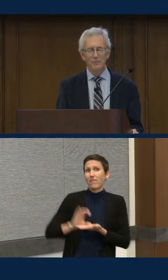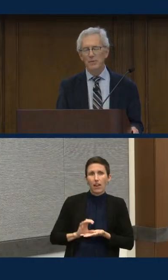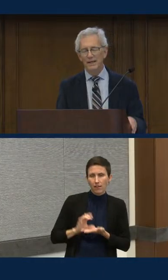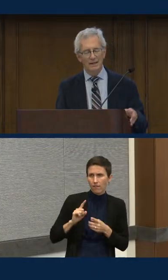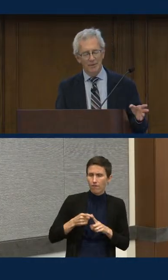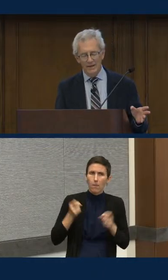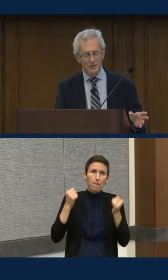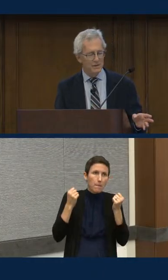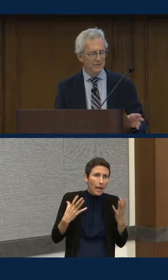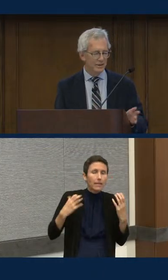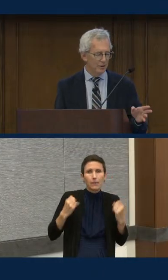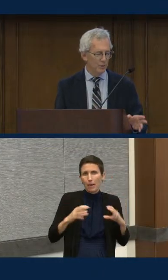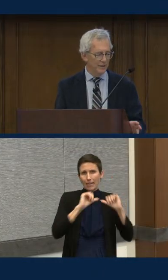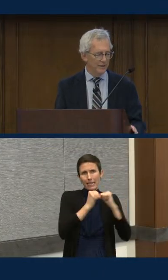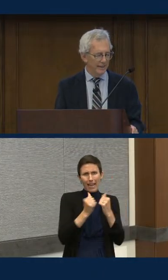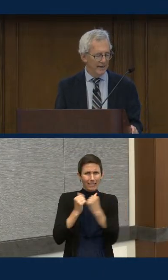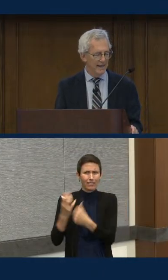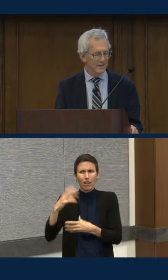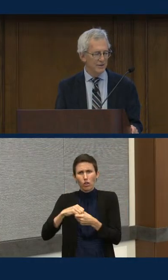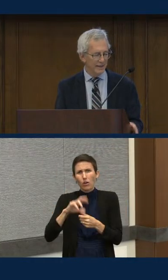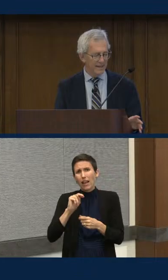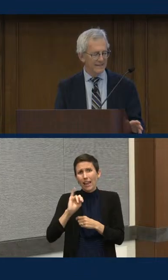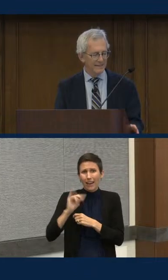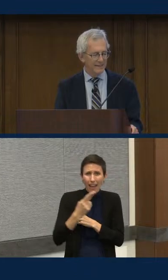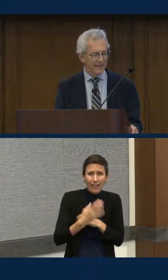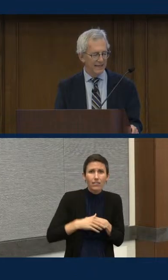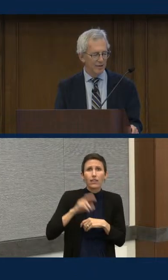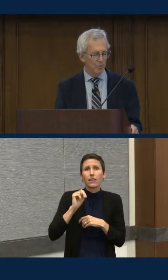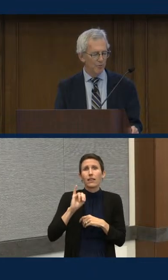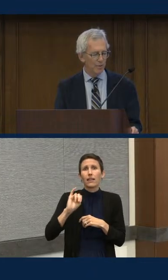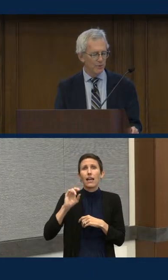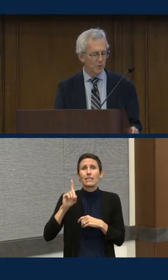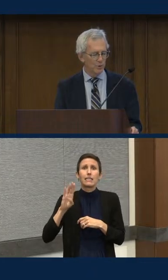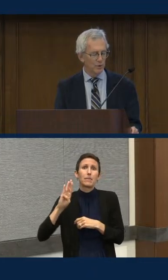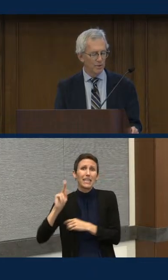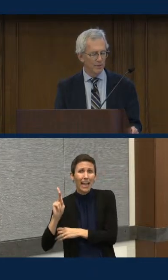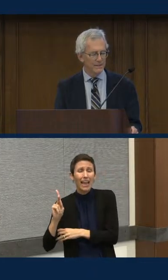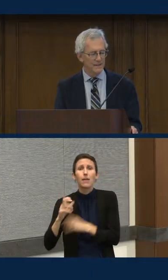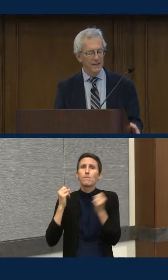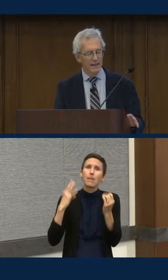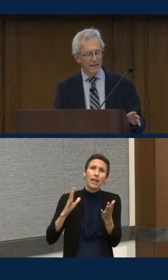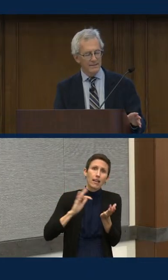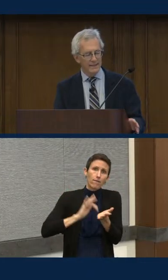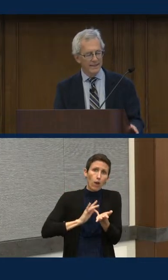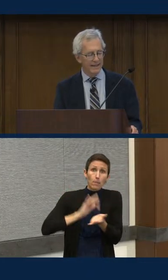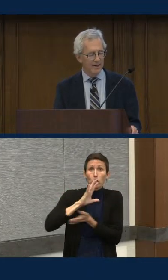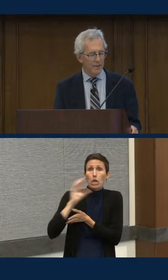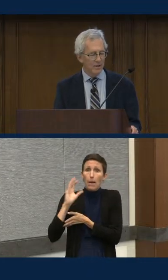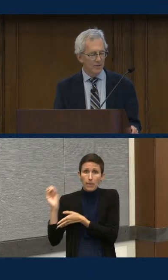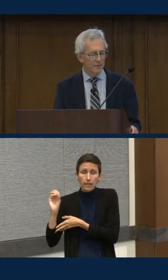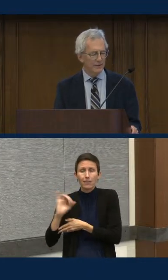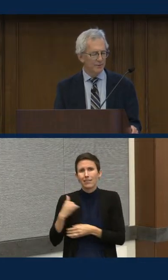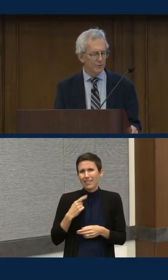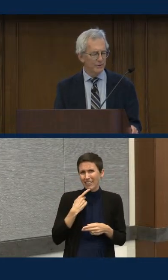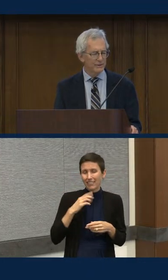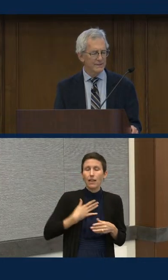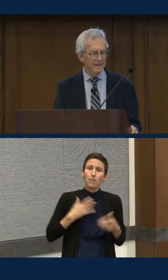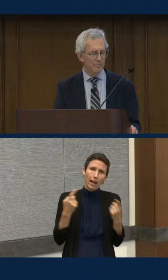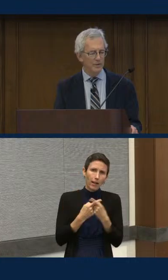including the NIH, MIDDK, a numb of pharmaceutical companies, as I indicated in my conflict of